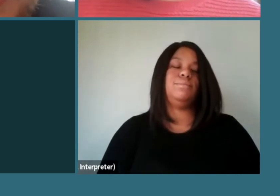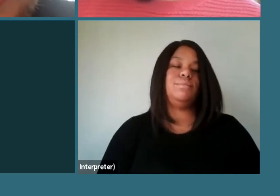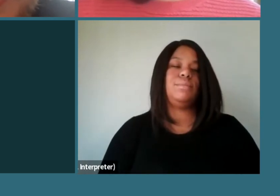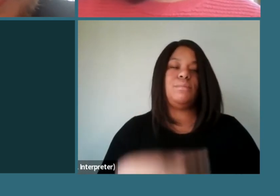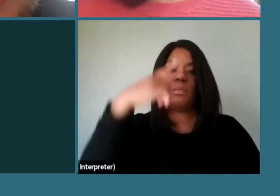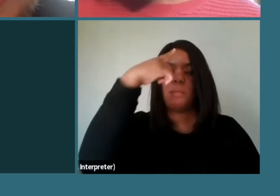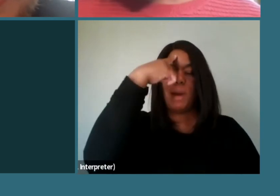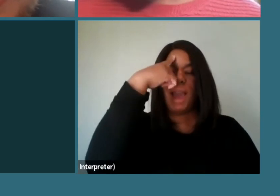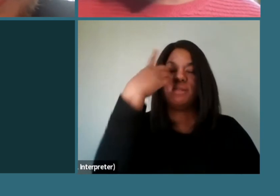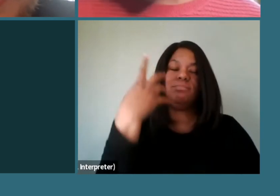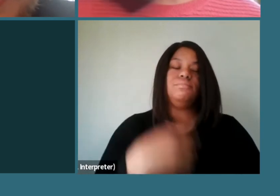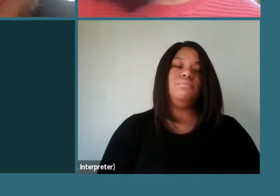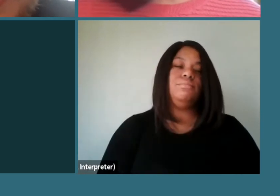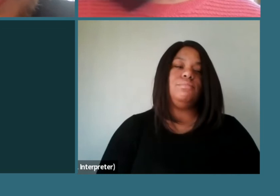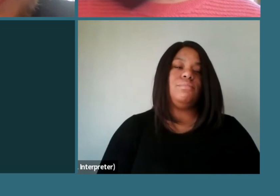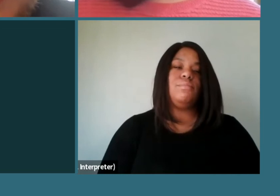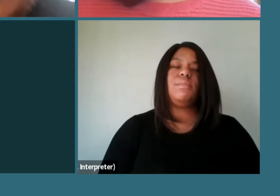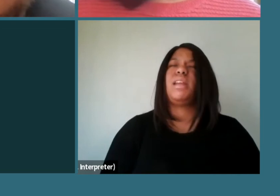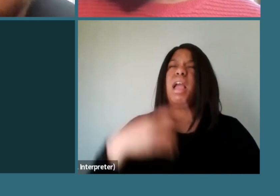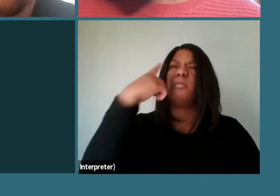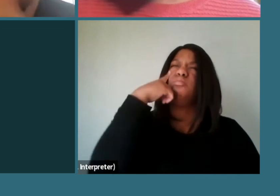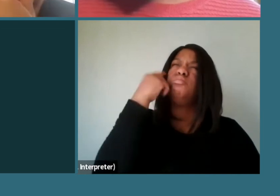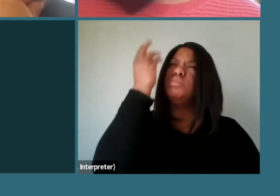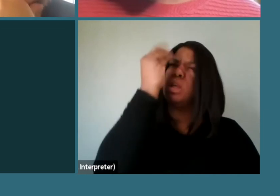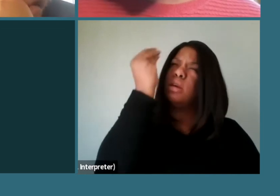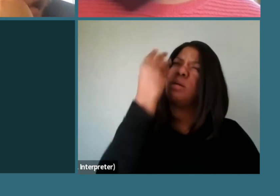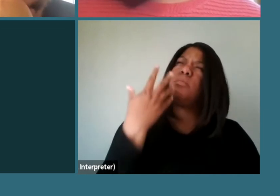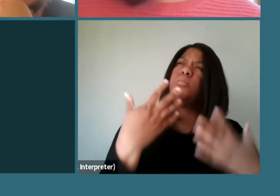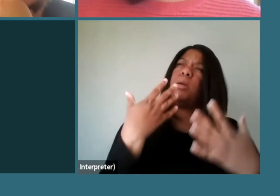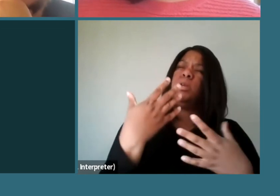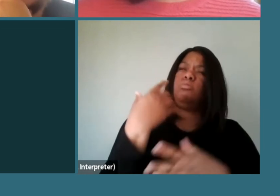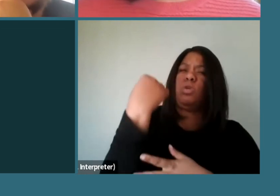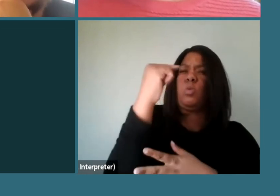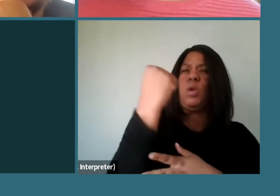I was kind of also getting that vibe that maybe there's some kind of greenery.